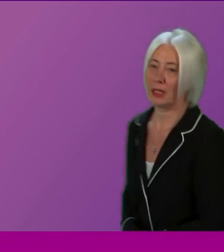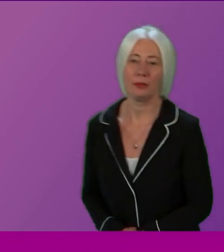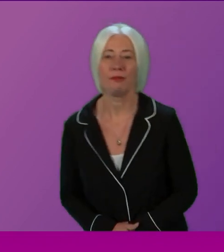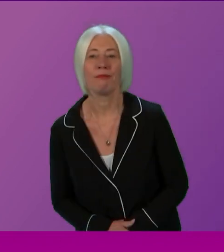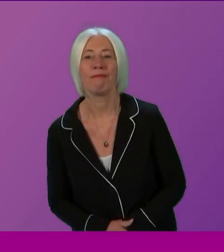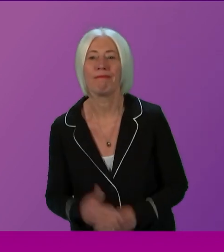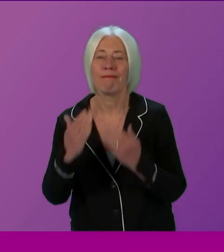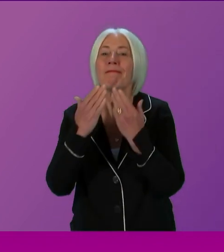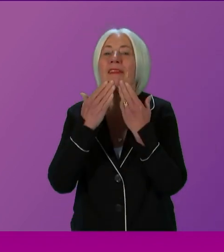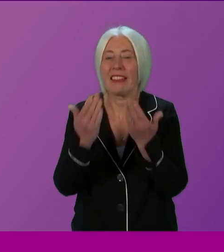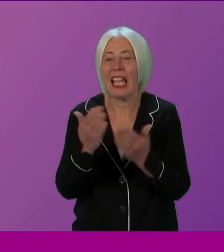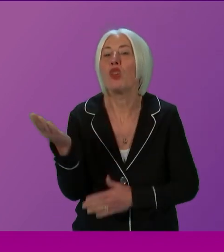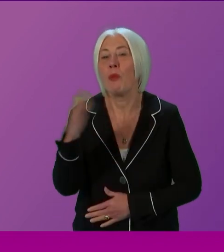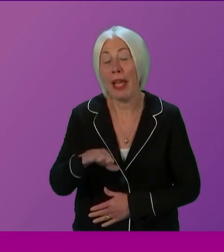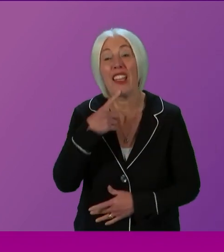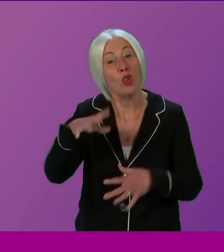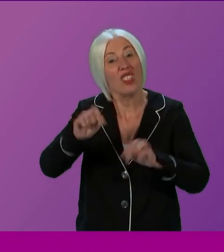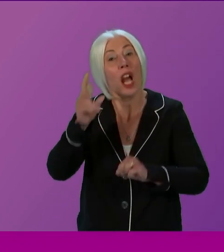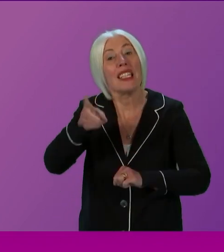We resume. Please start at the beginning, Mr Ross.